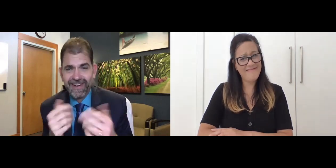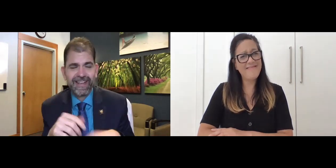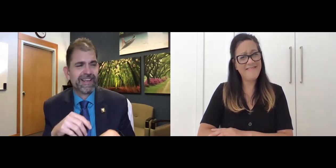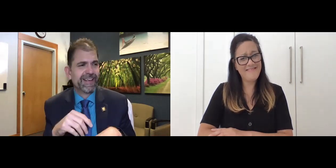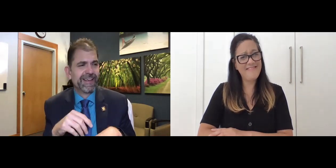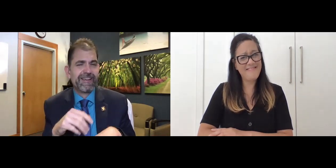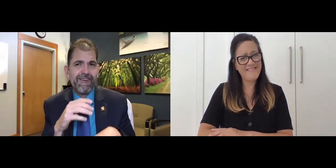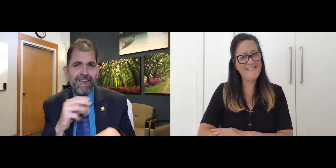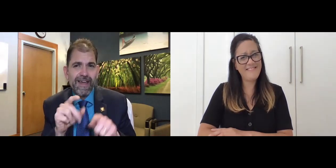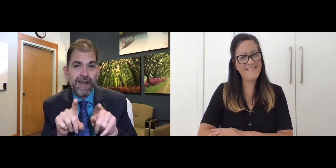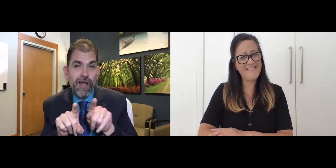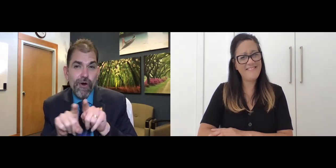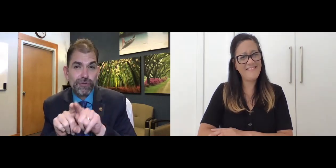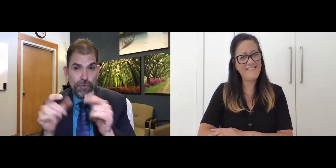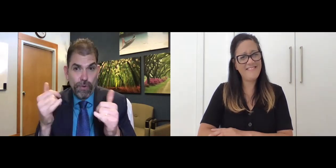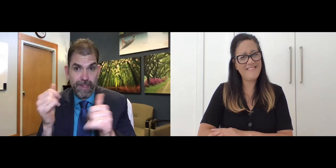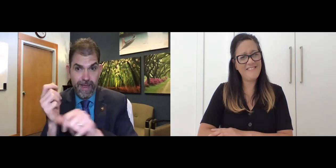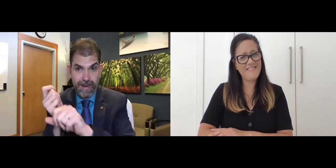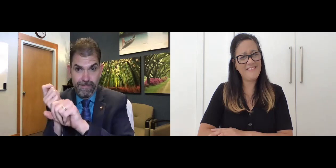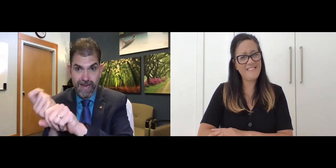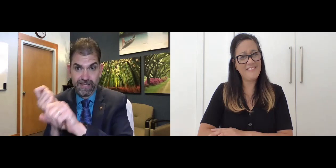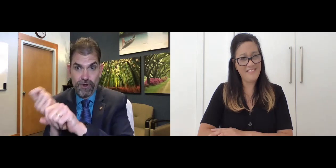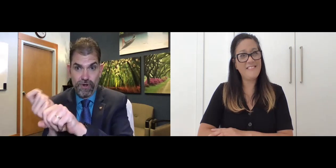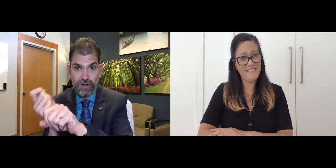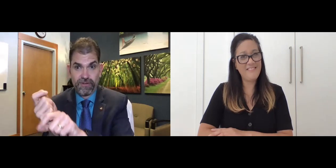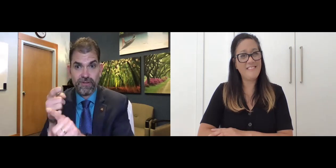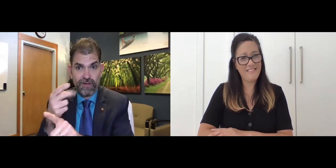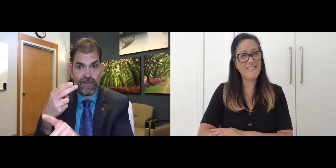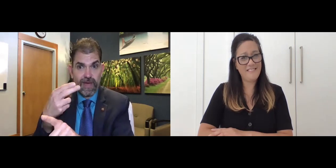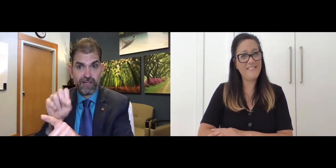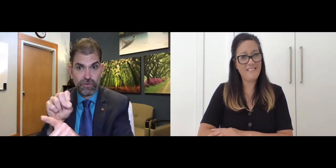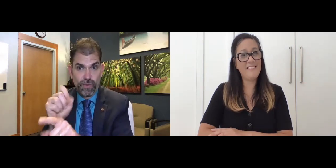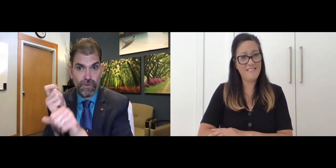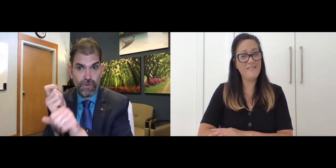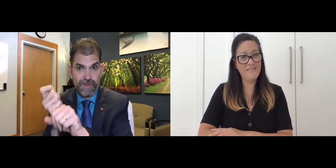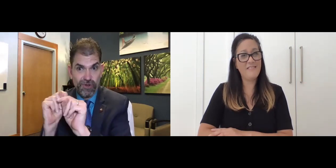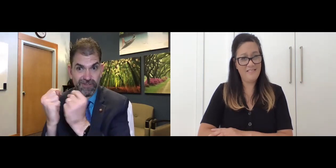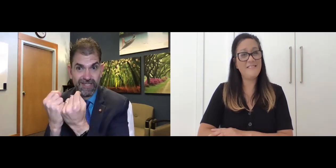That's where I belonged. At the time I played baseball in high